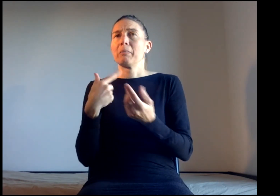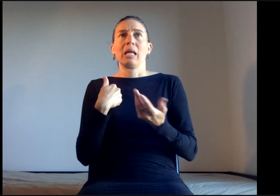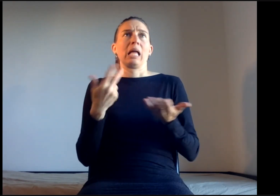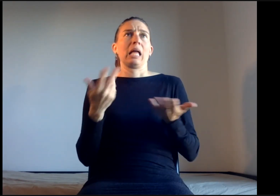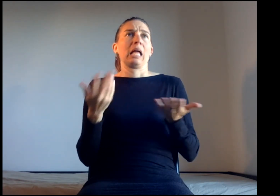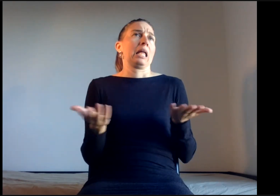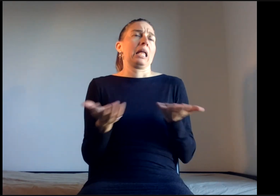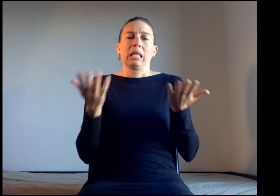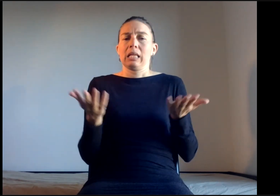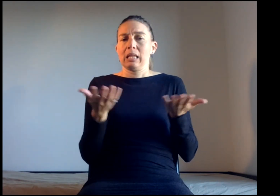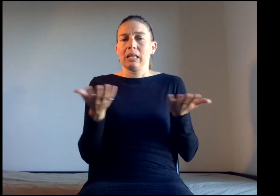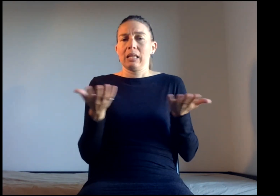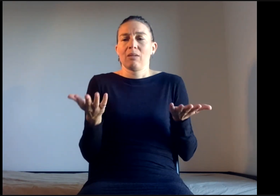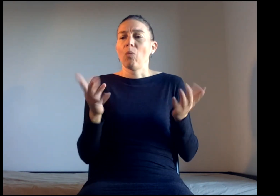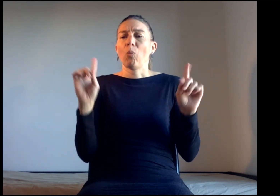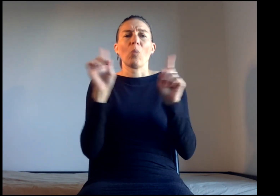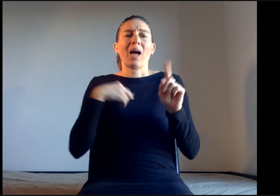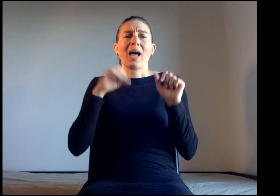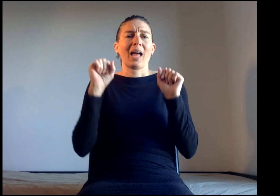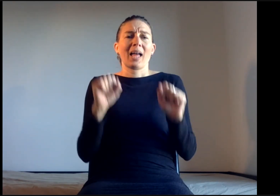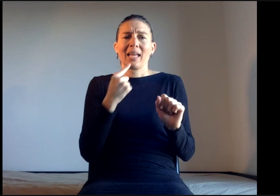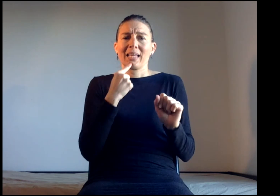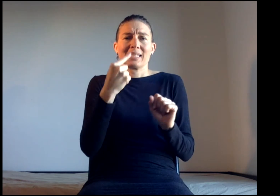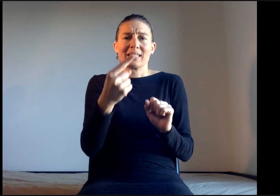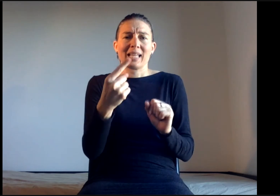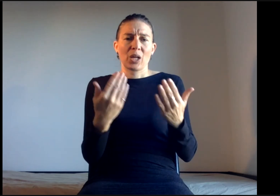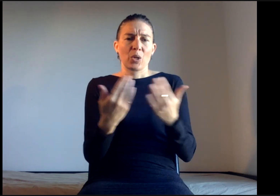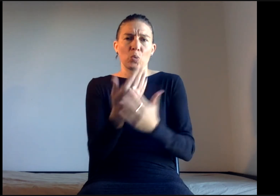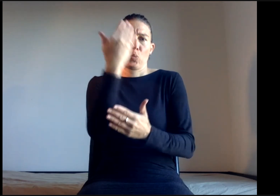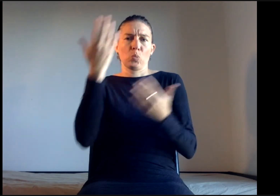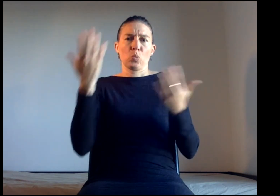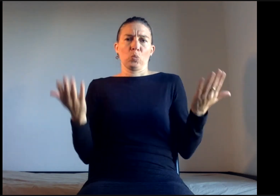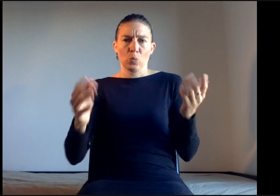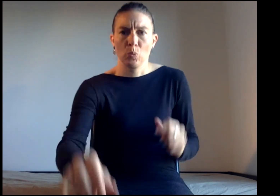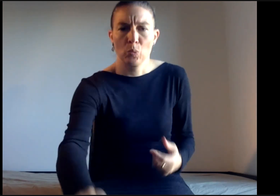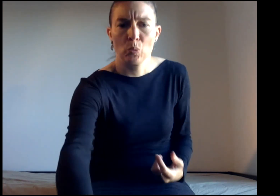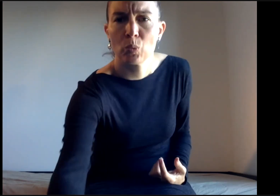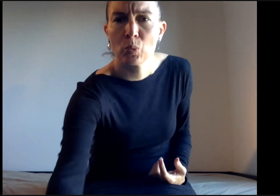Firstly, I think previous speakers gave a very good description